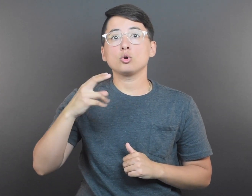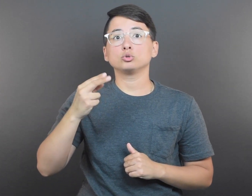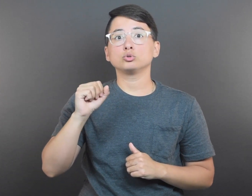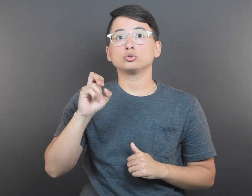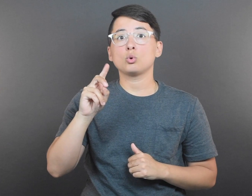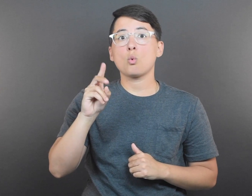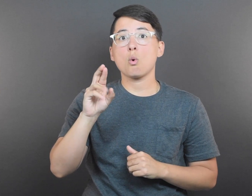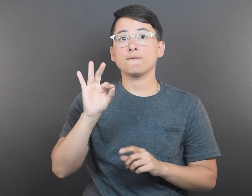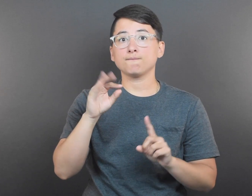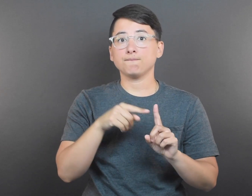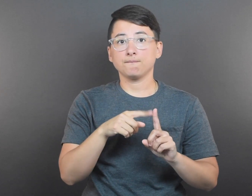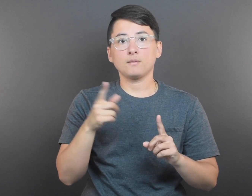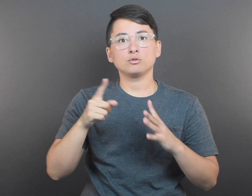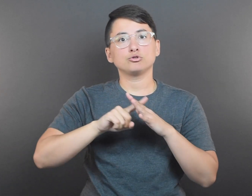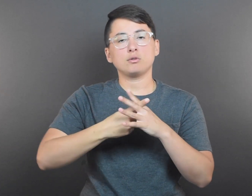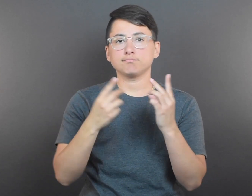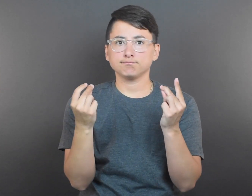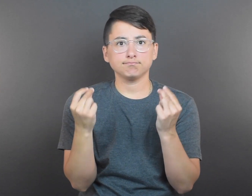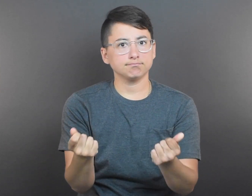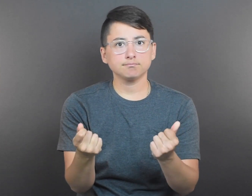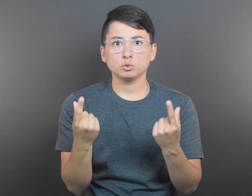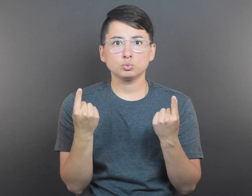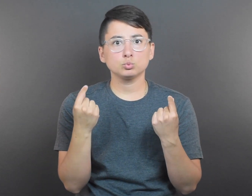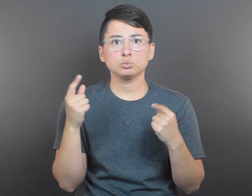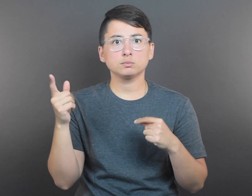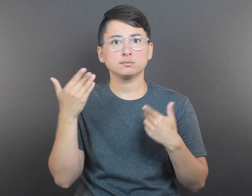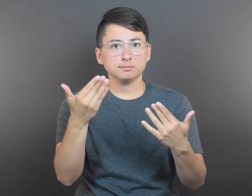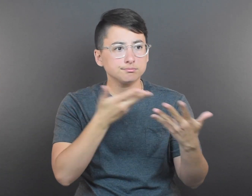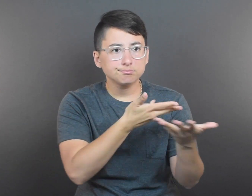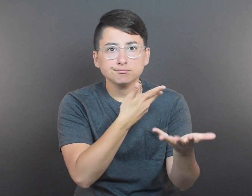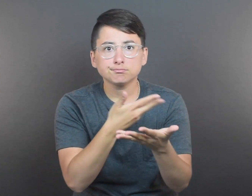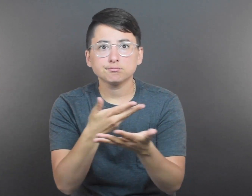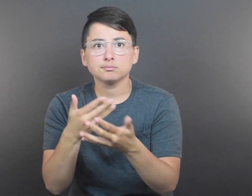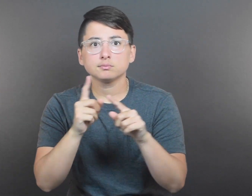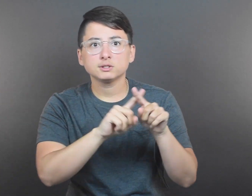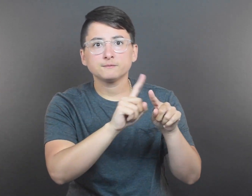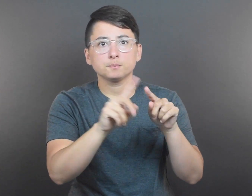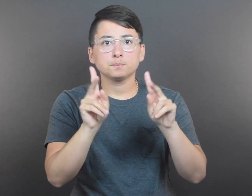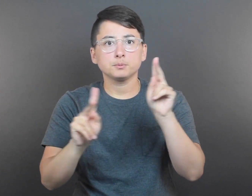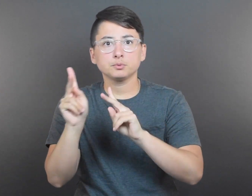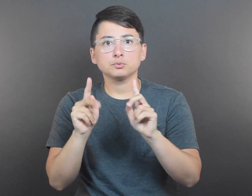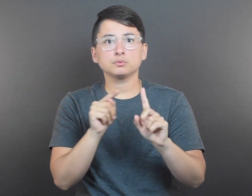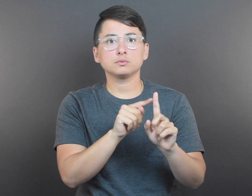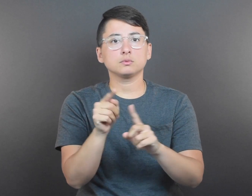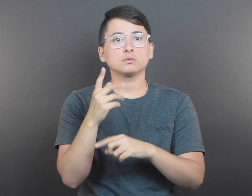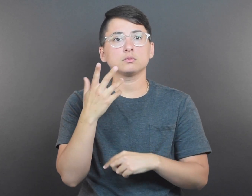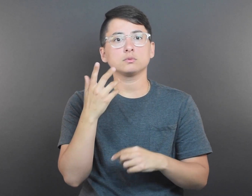Ochsendorf started ‘’immediately having conversations with the food plant leadership